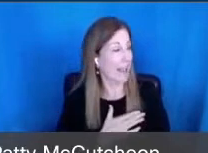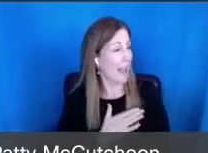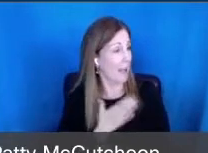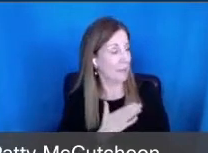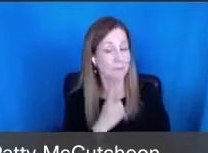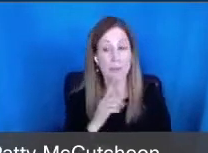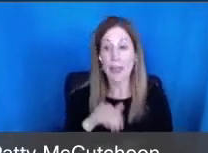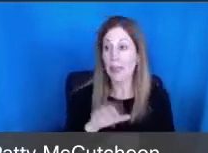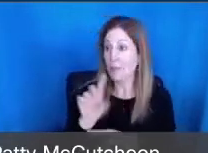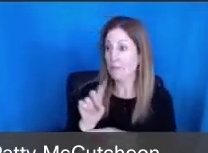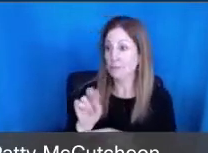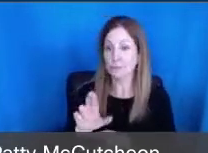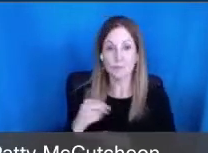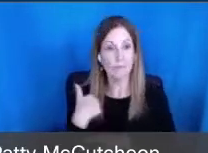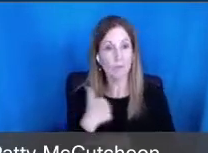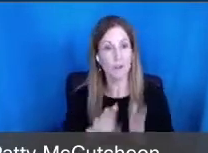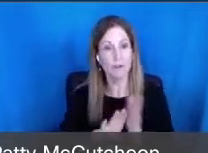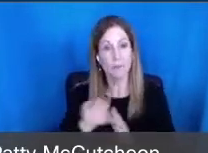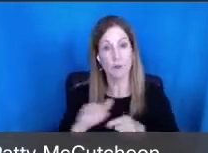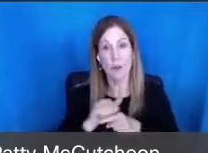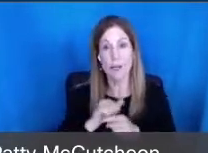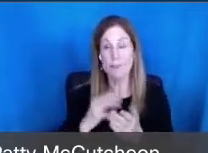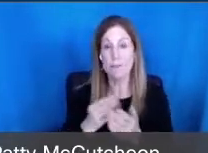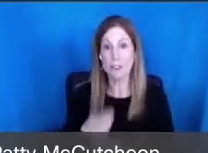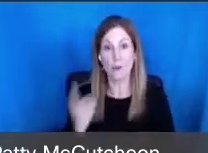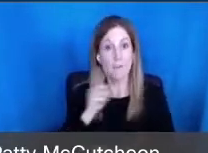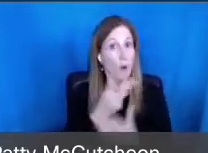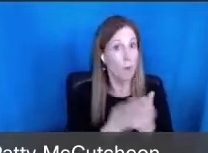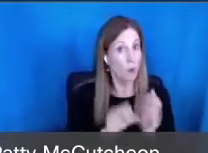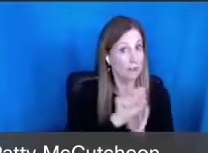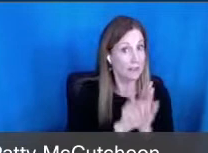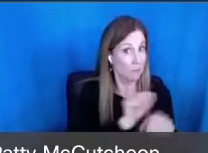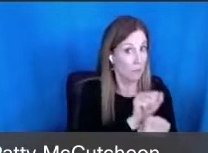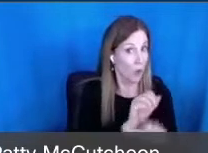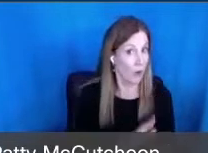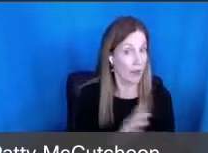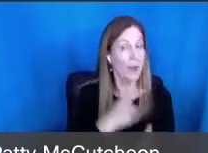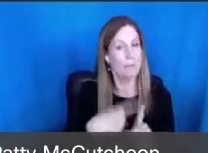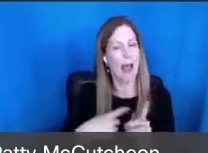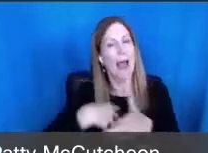we develop training materials for both state employees and our external customers, the taxpayers of Minnesota.